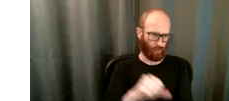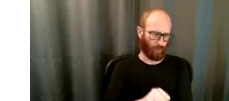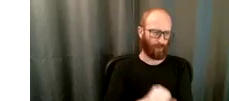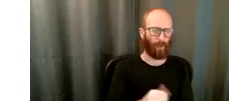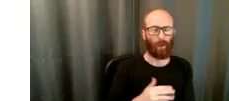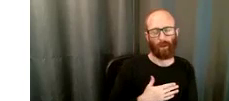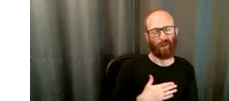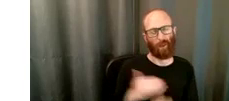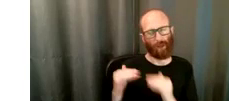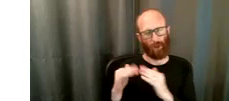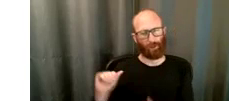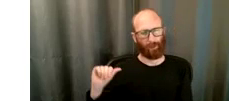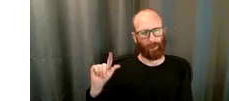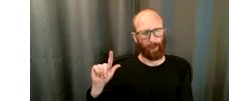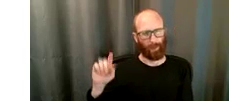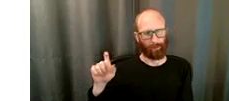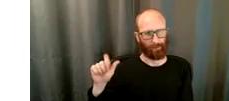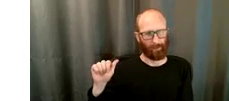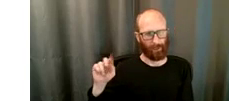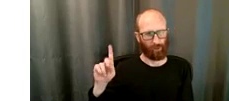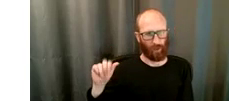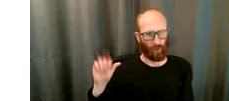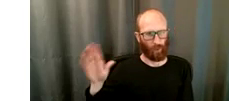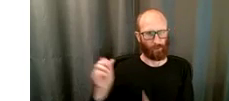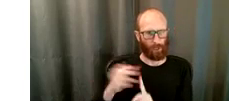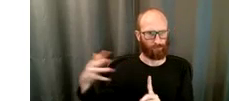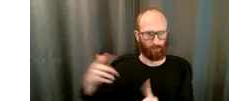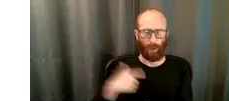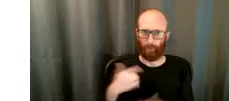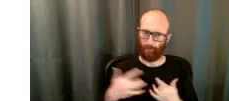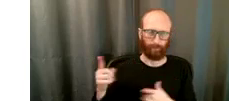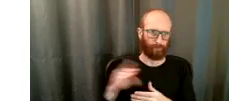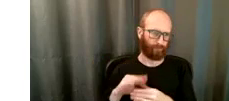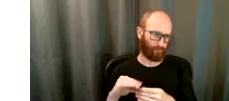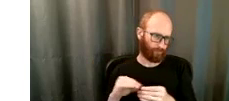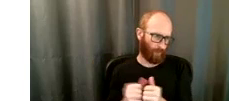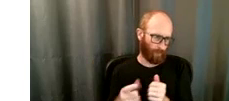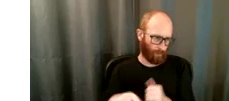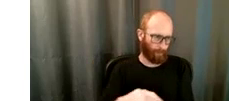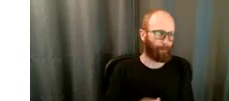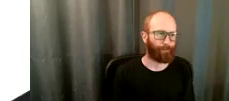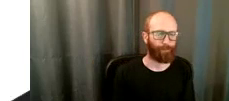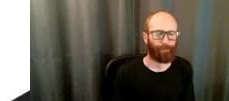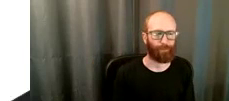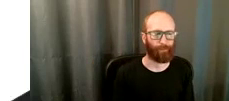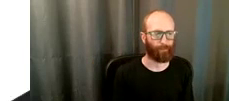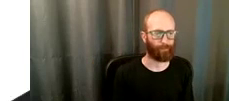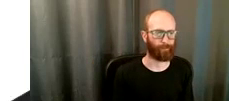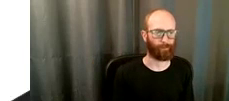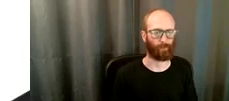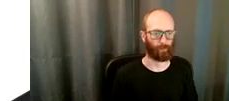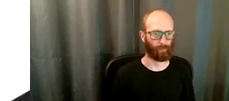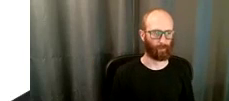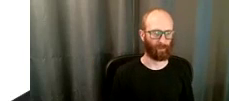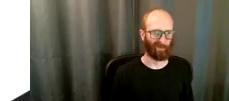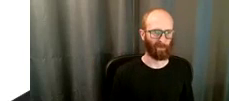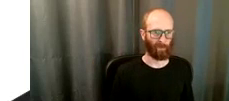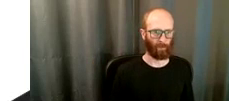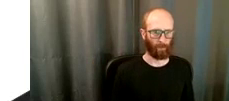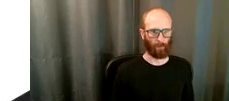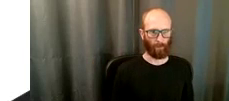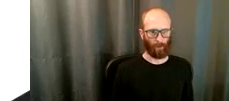will be telling you more about - super excited for her to share that with you. While there is